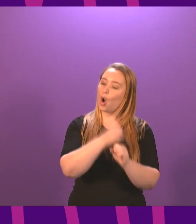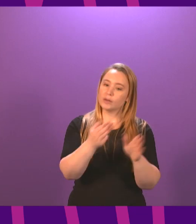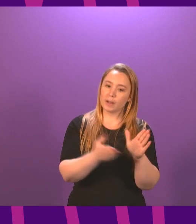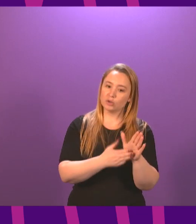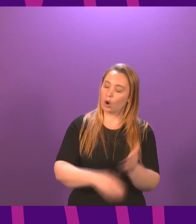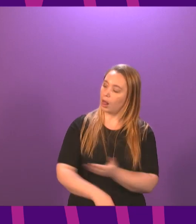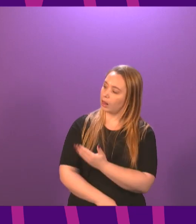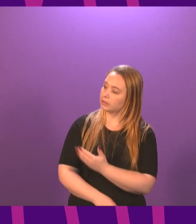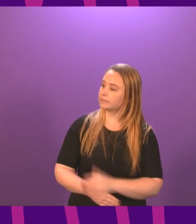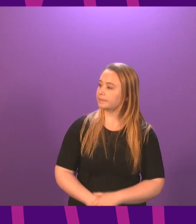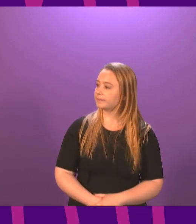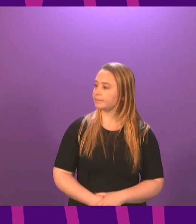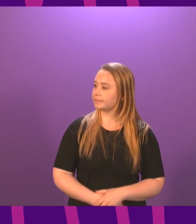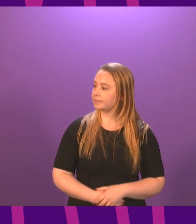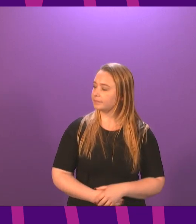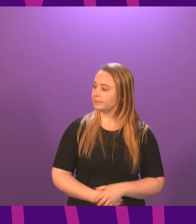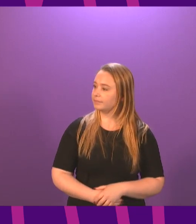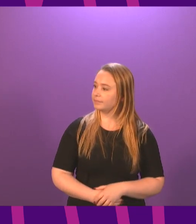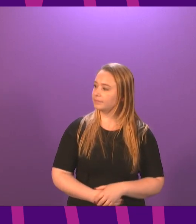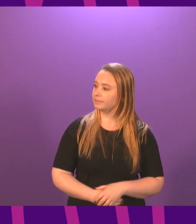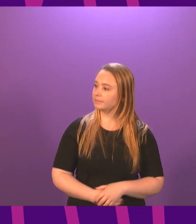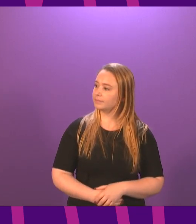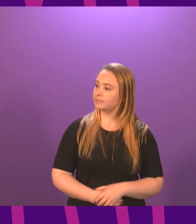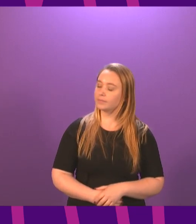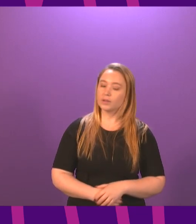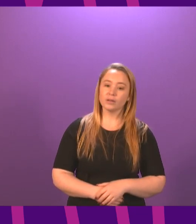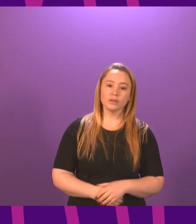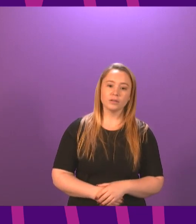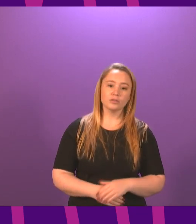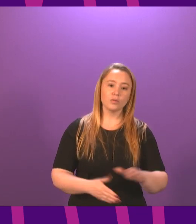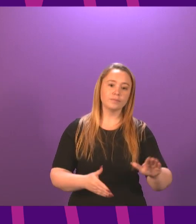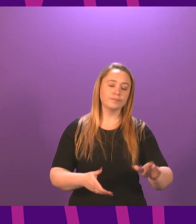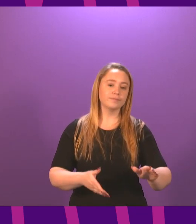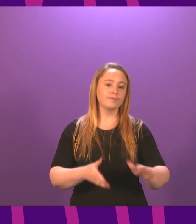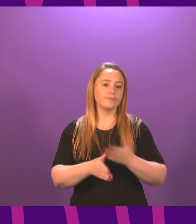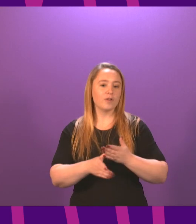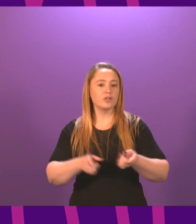Gordon MacDonald (Edinburgh Pentlands) (SNP): Can the First Minister clarify whether any